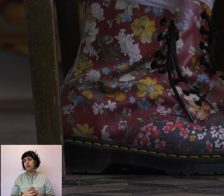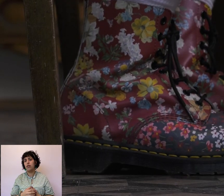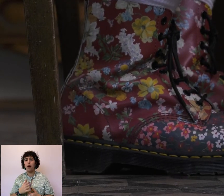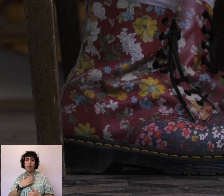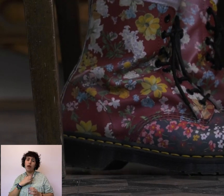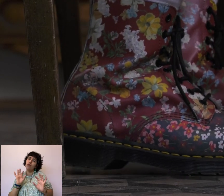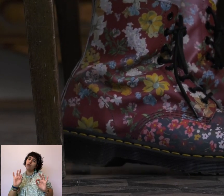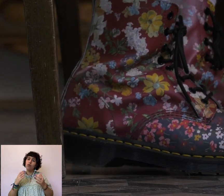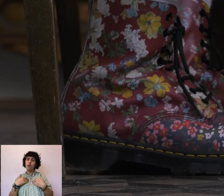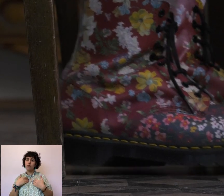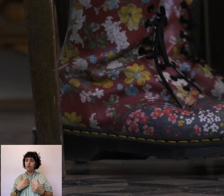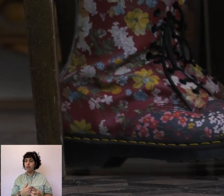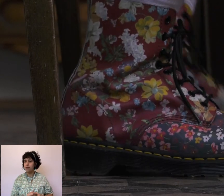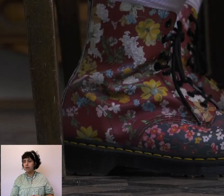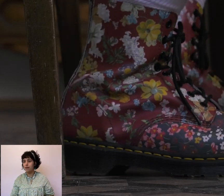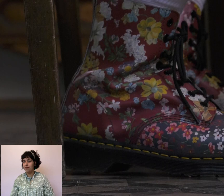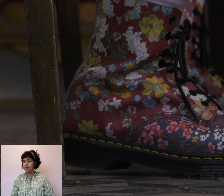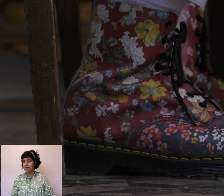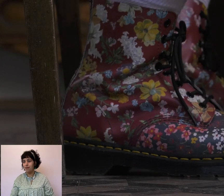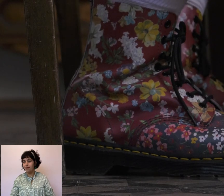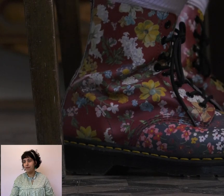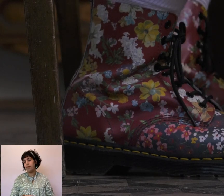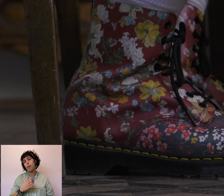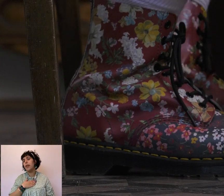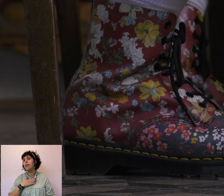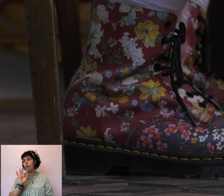Somehow I do it.